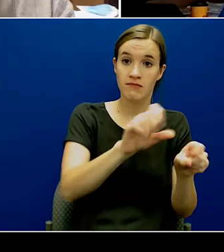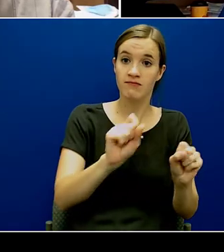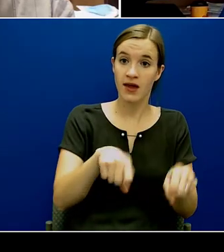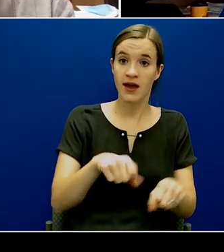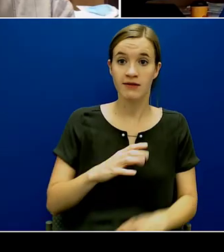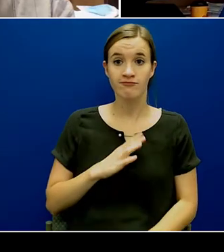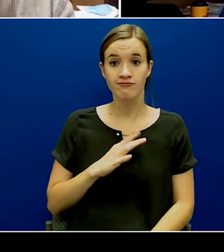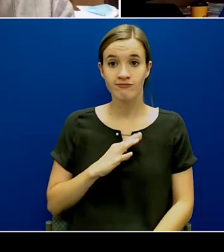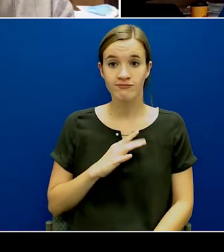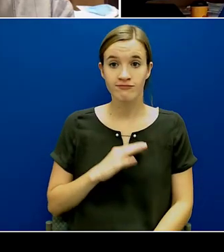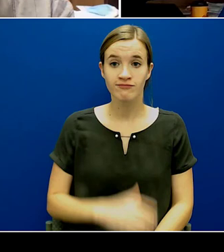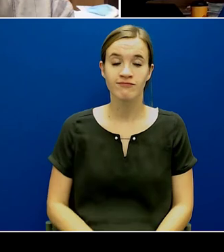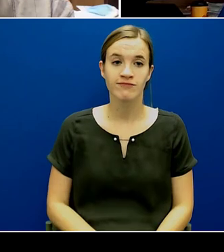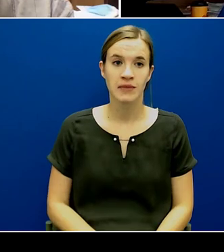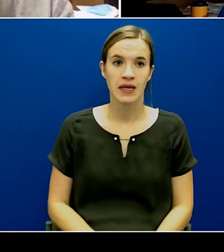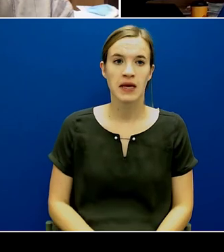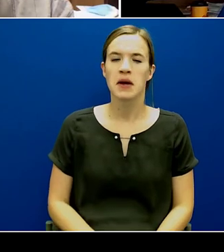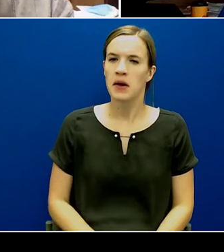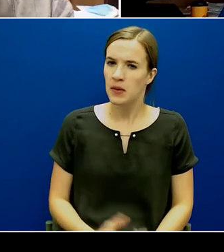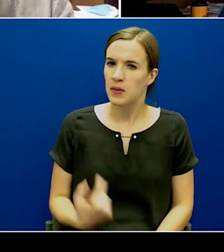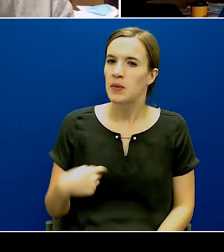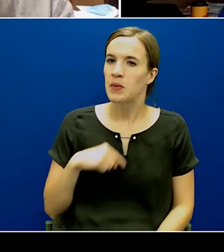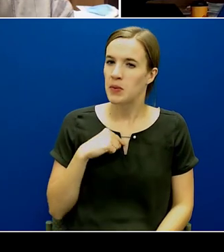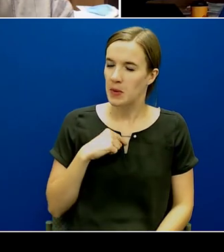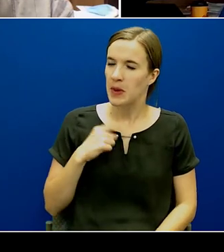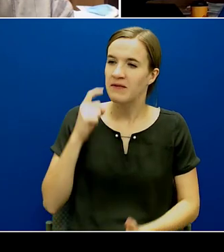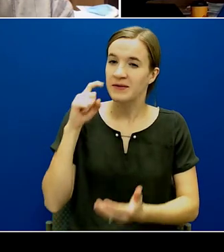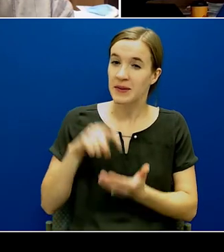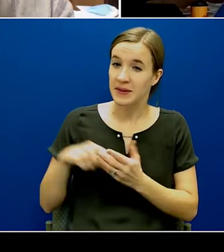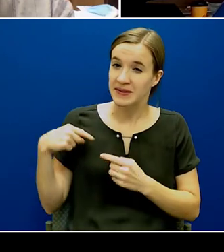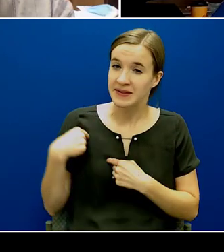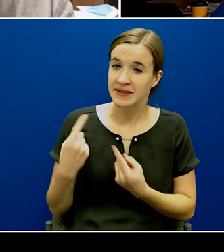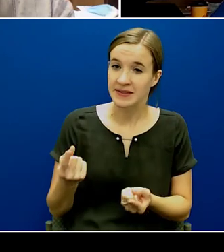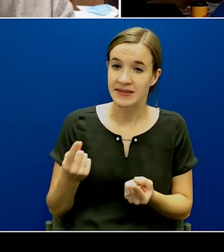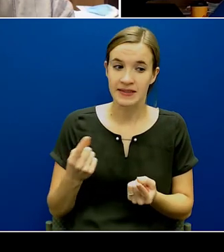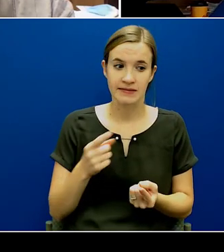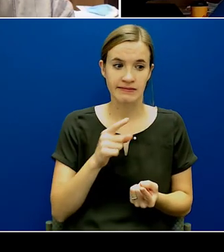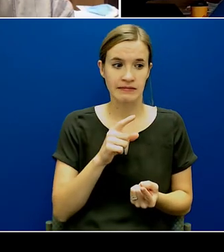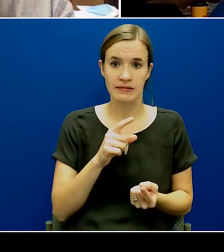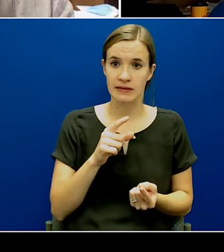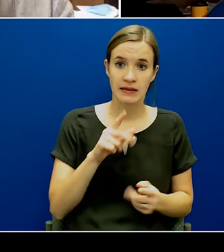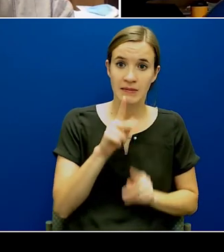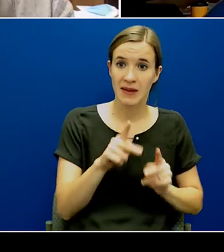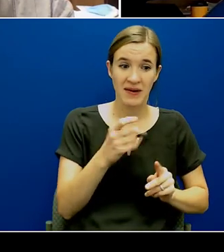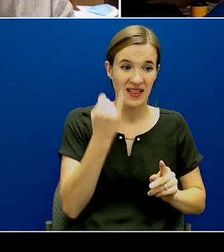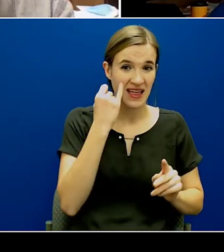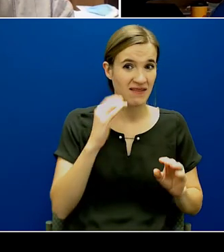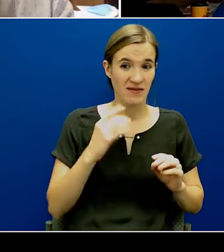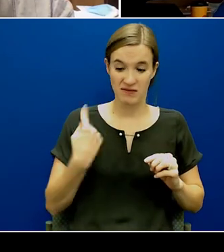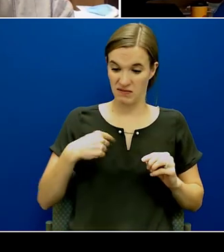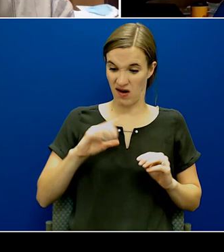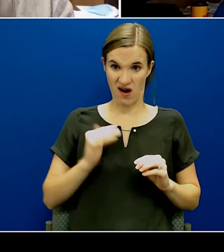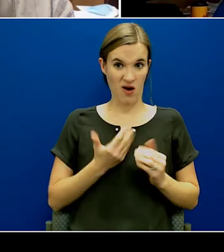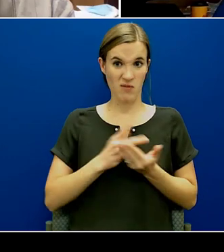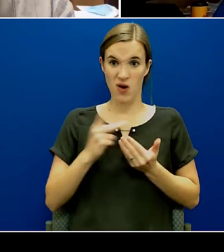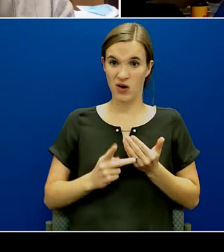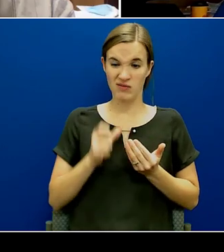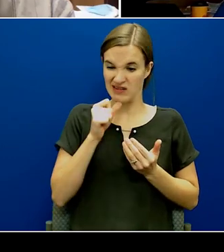able to maintain their independence. We, it's not a lot of rights, but we work with other